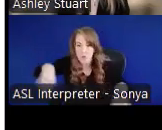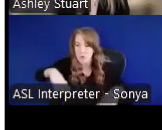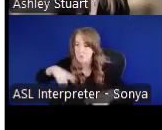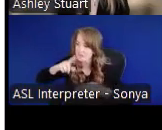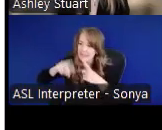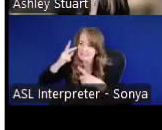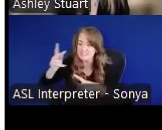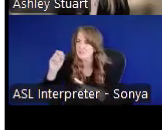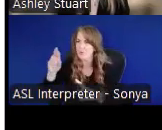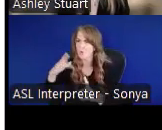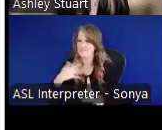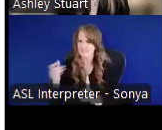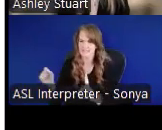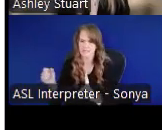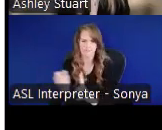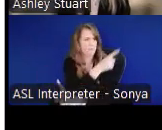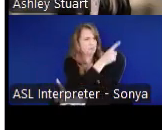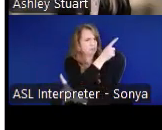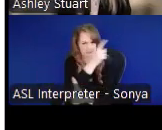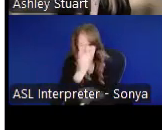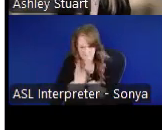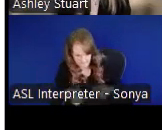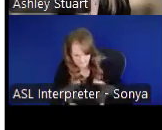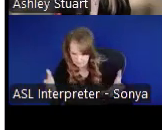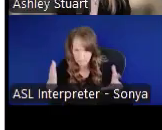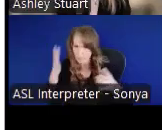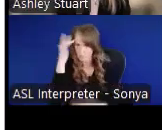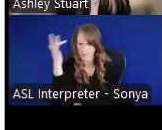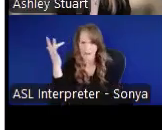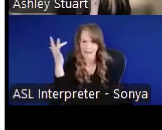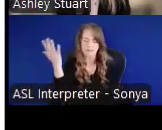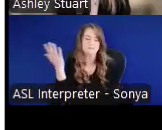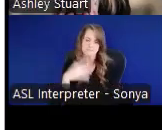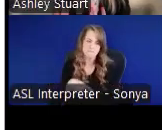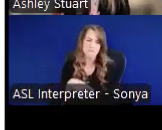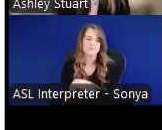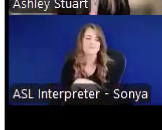additionally concerning as well as what the tantrum is composed